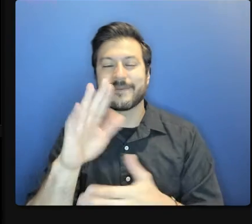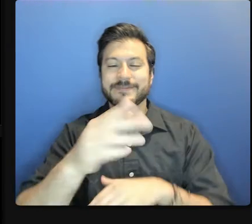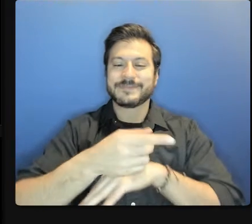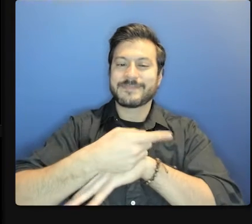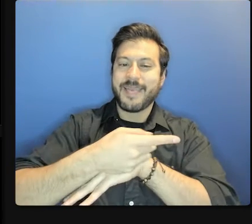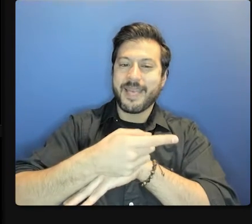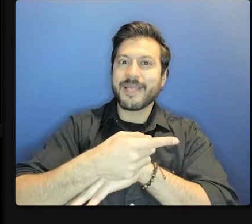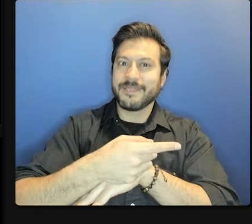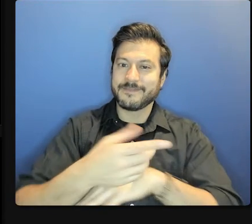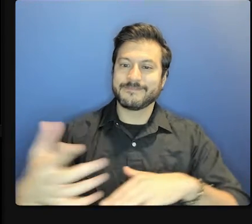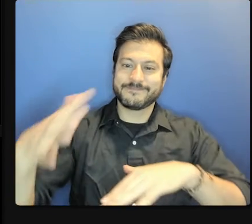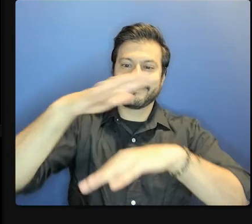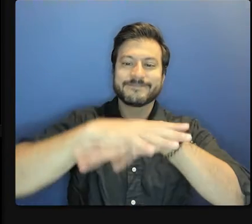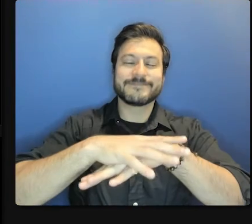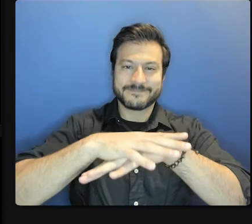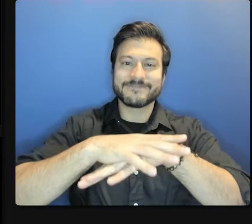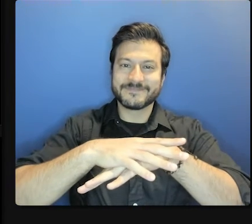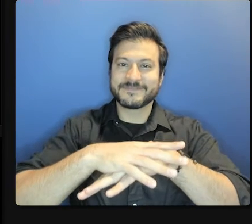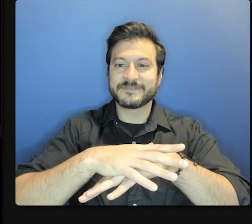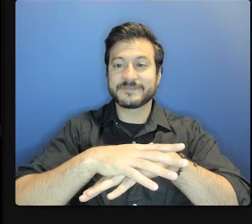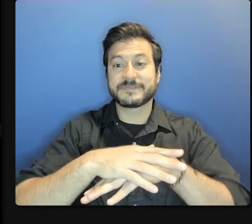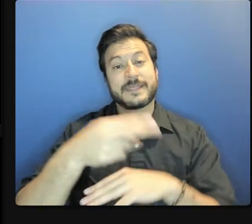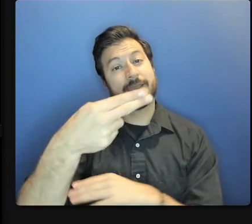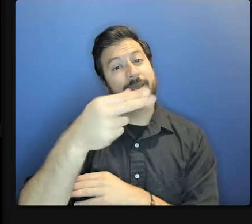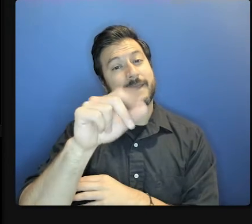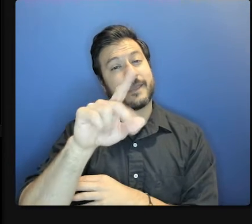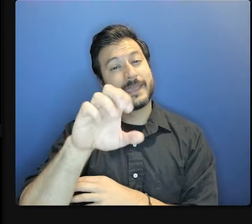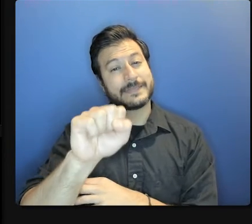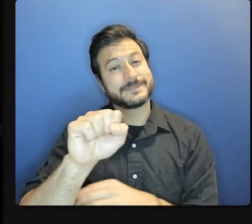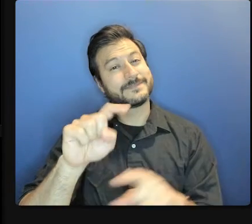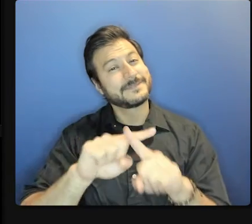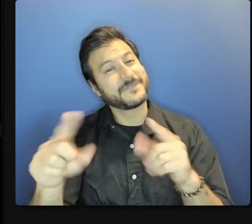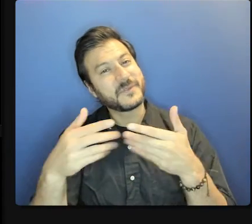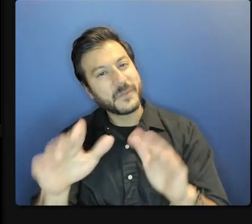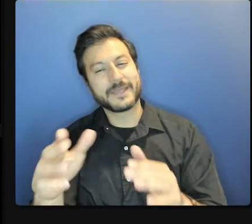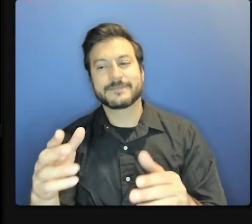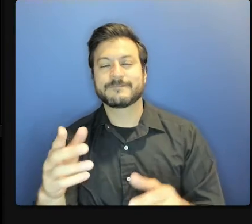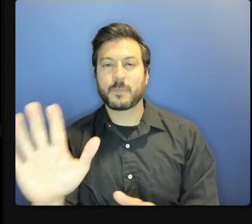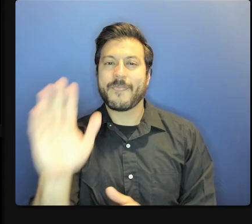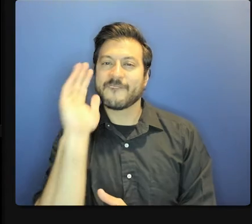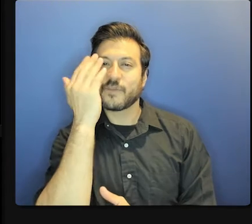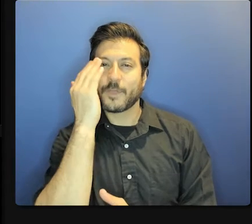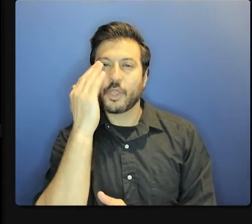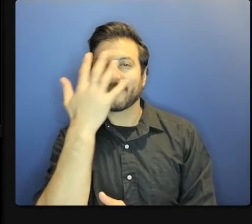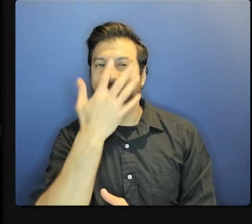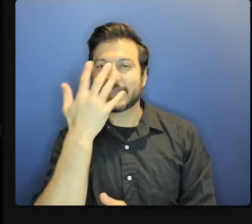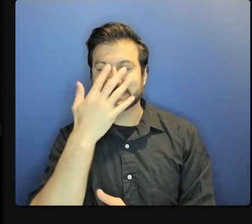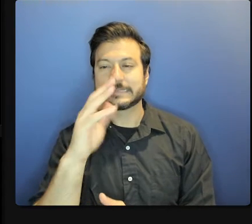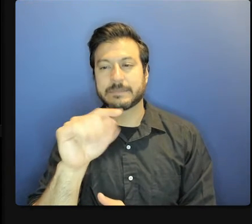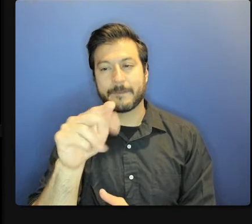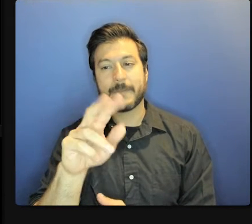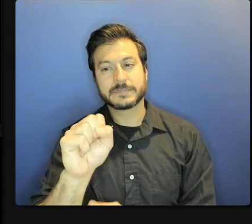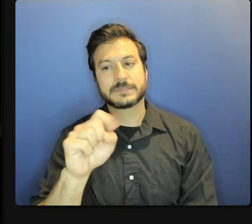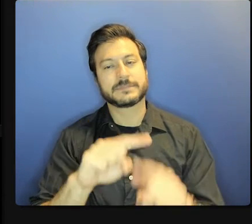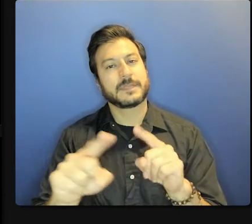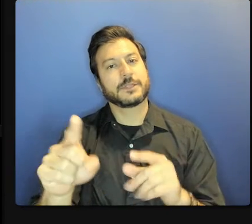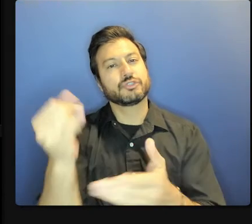to overlay over the top of their controls. Hades does this in a different way. They take advantage of the familiar Xbox face buttons,